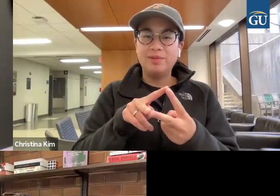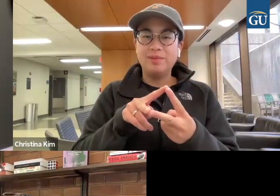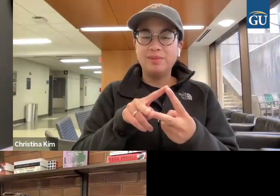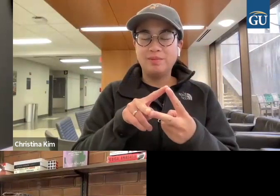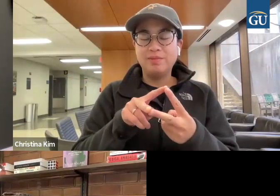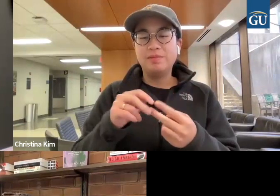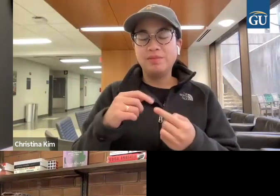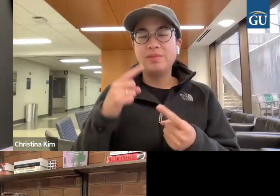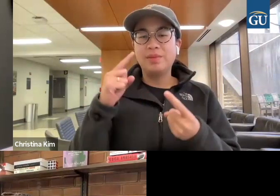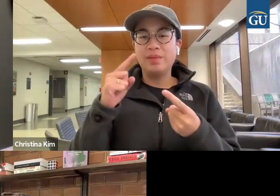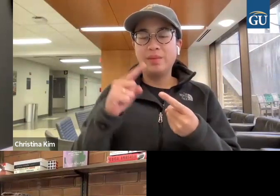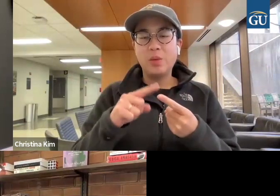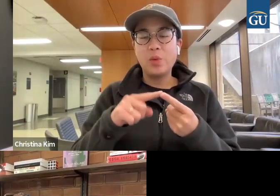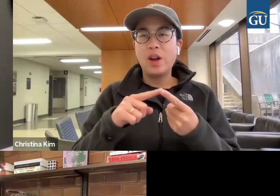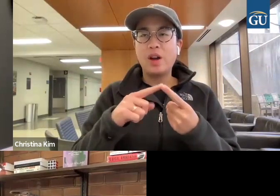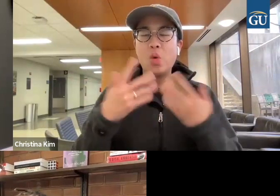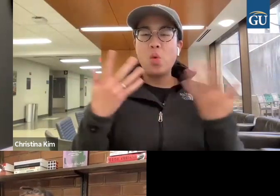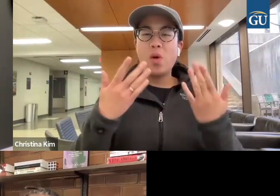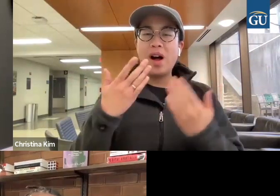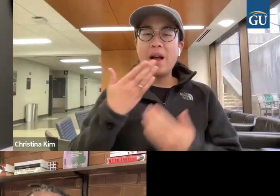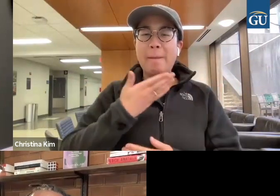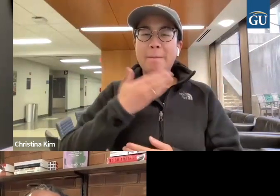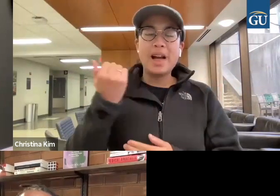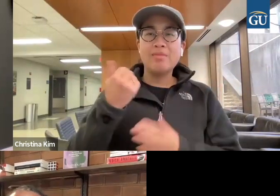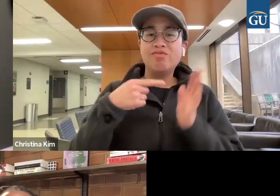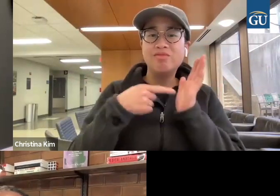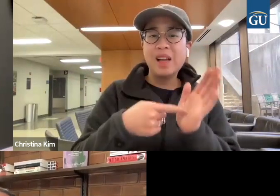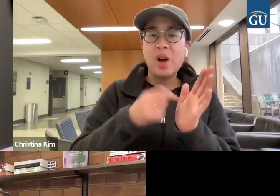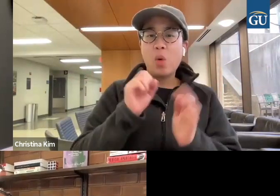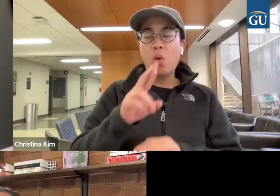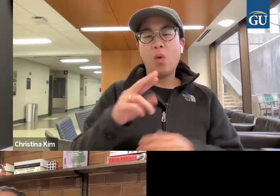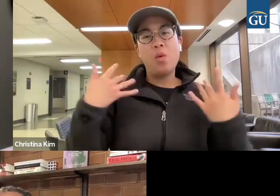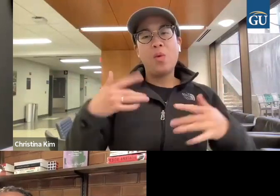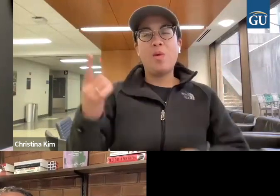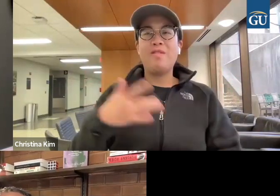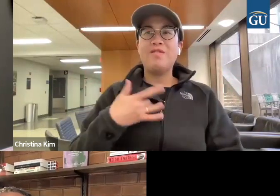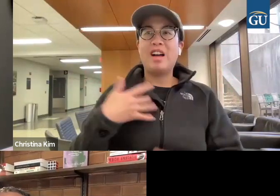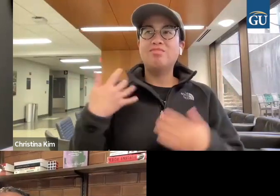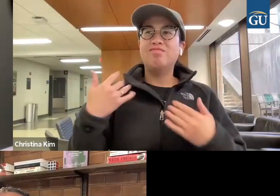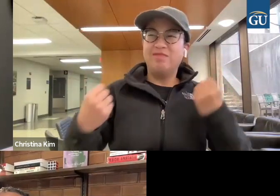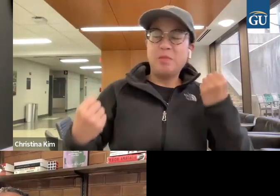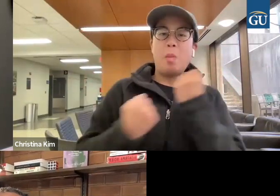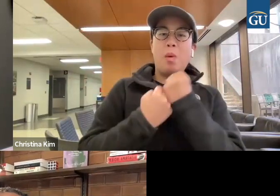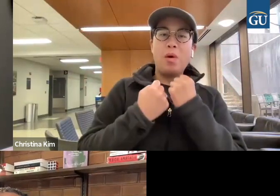for more equality can be more burdensome on certain groups.